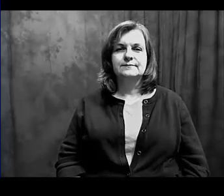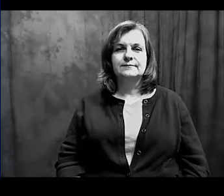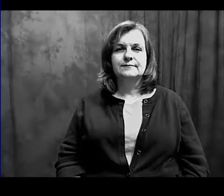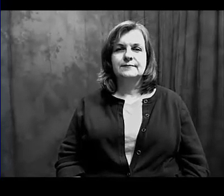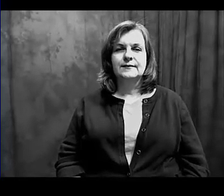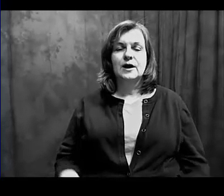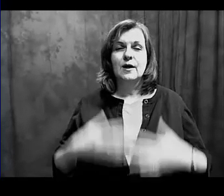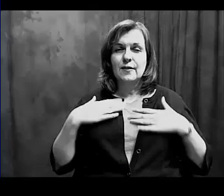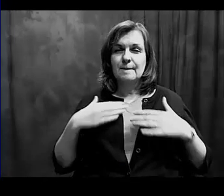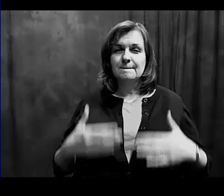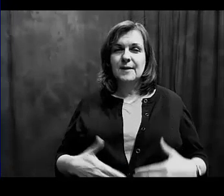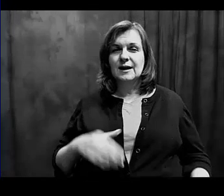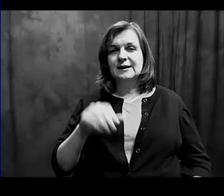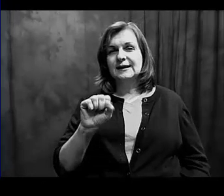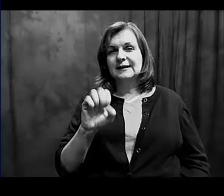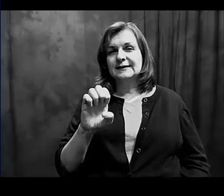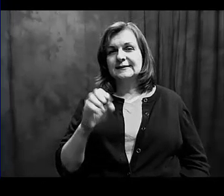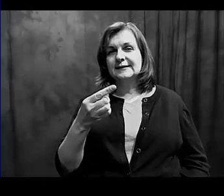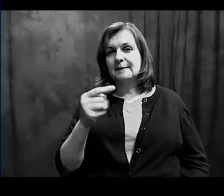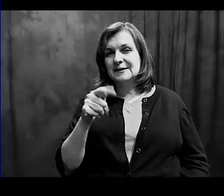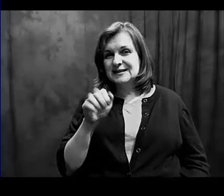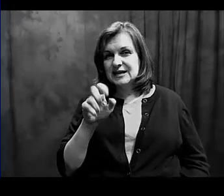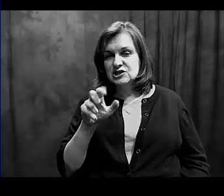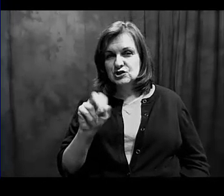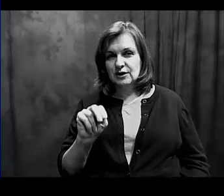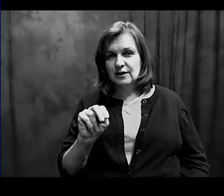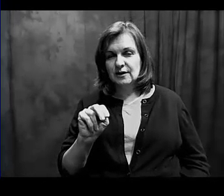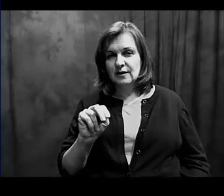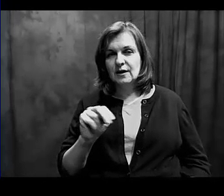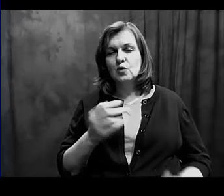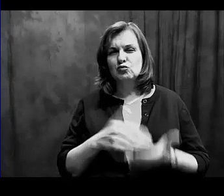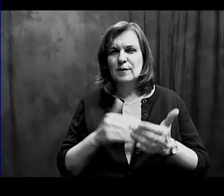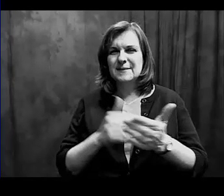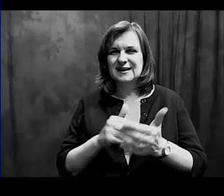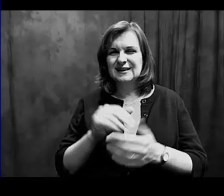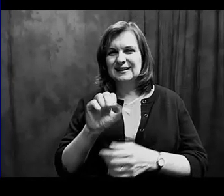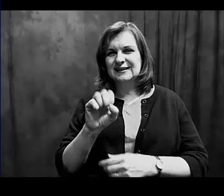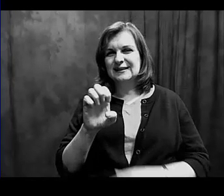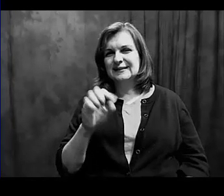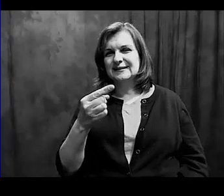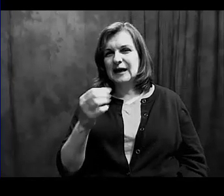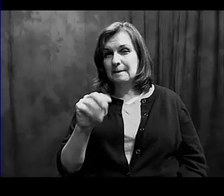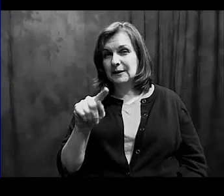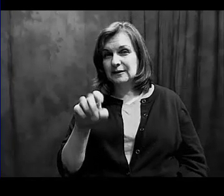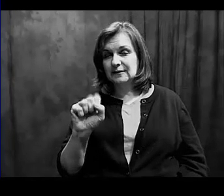so with this body segmentation or repeated segments what we're really looking for is